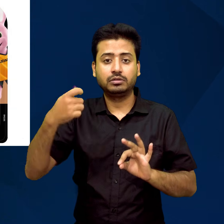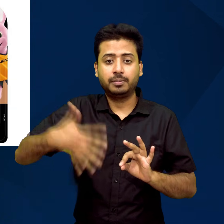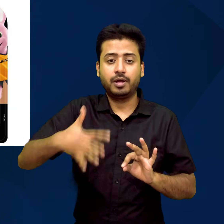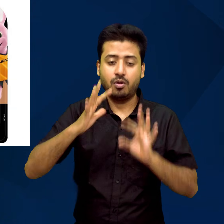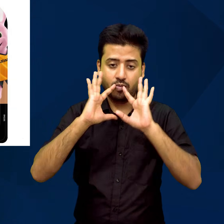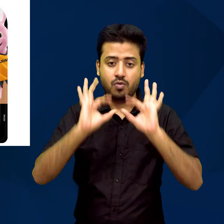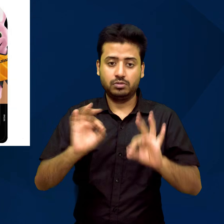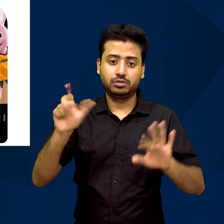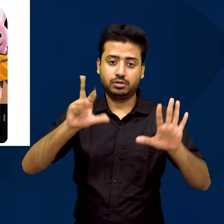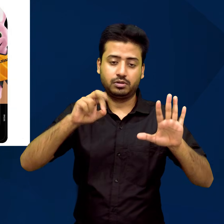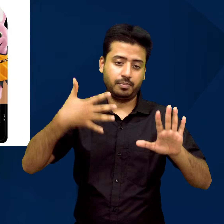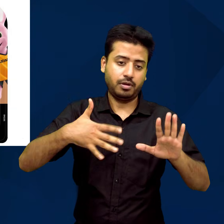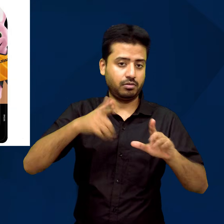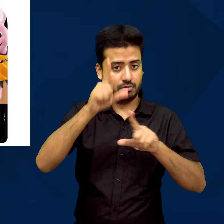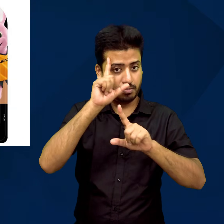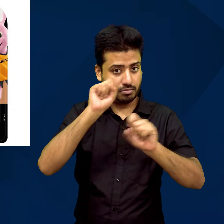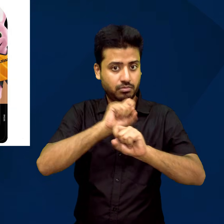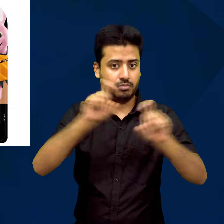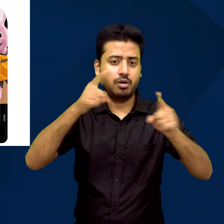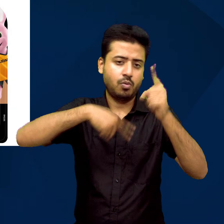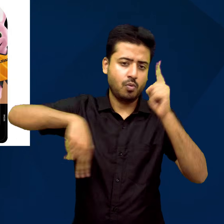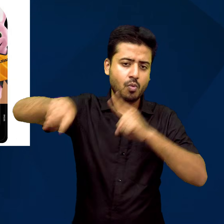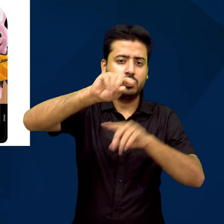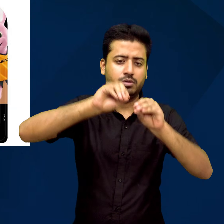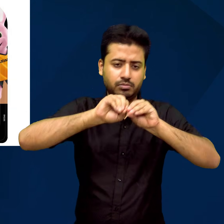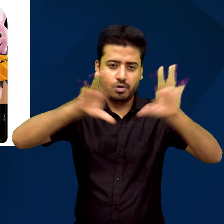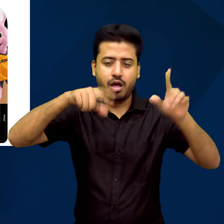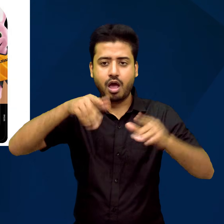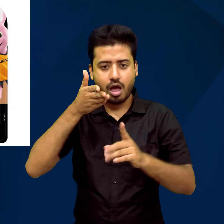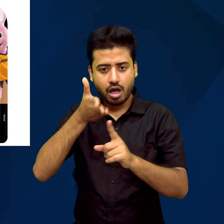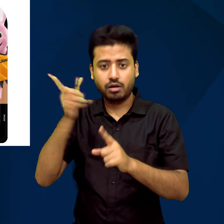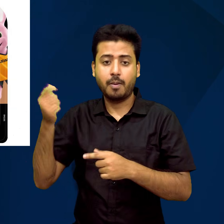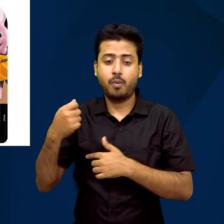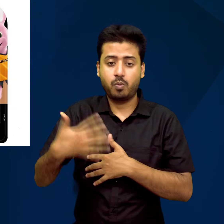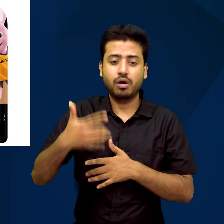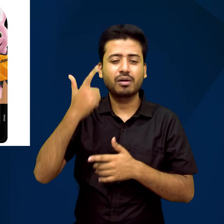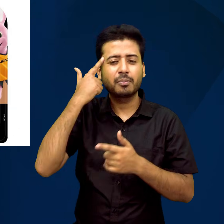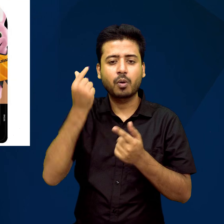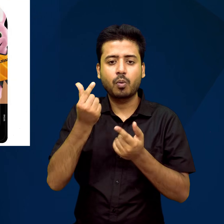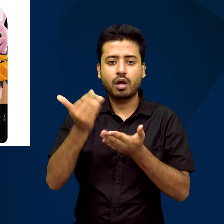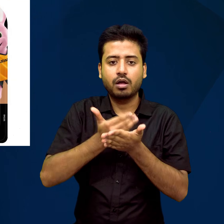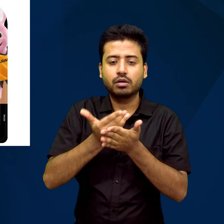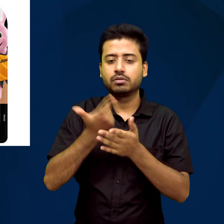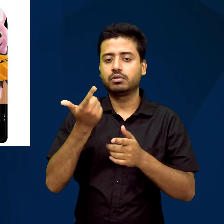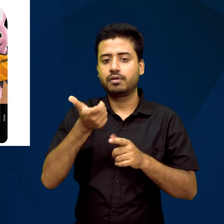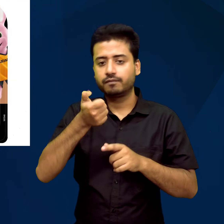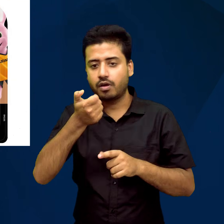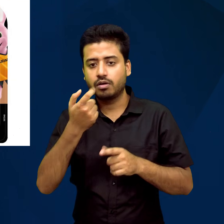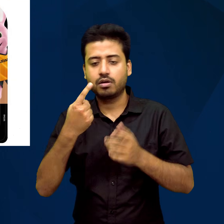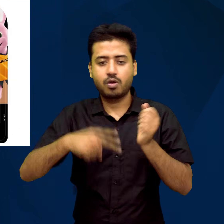This becomes the familiar bump or positive plus symbol terminal of the battery. Seven.